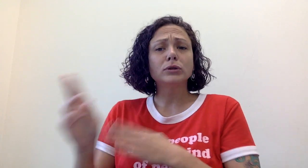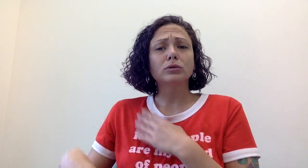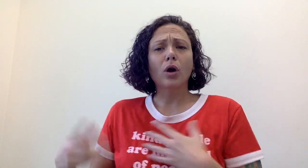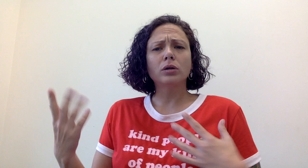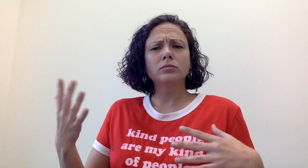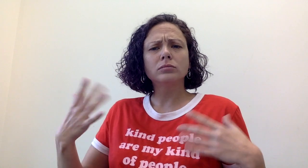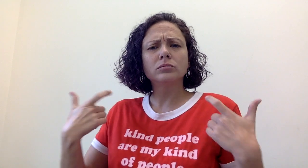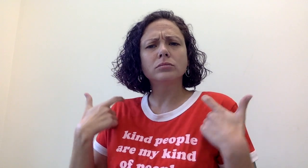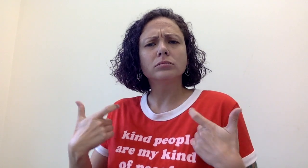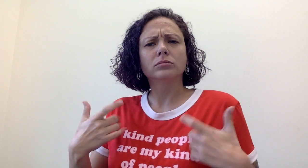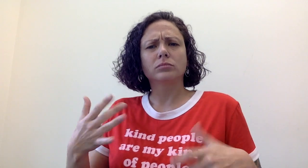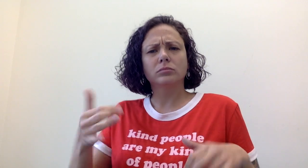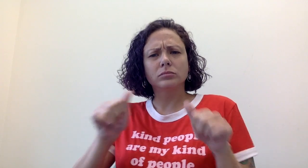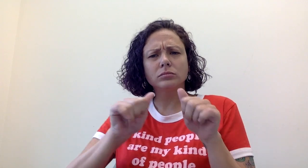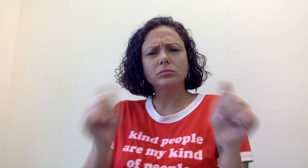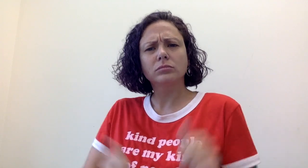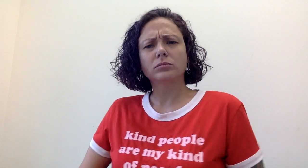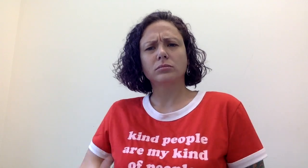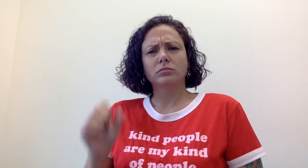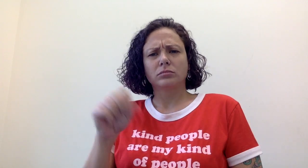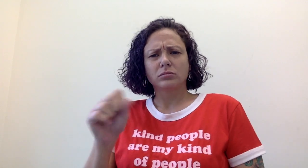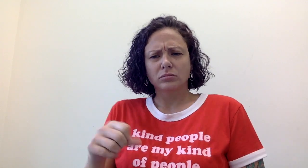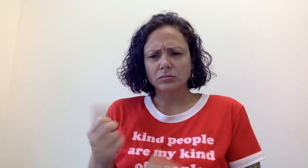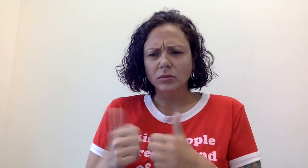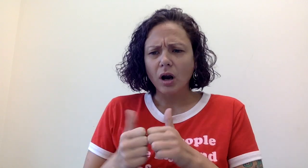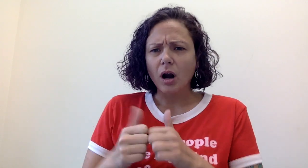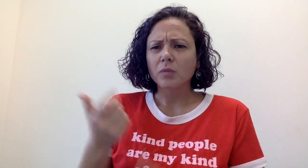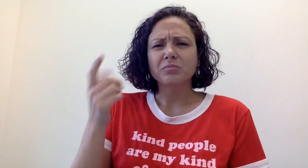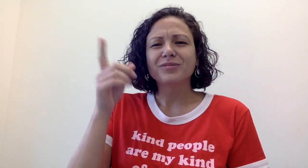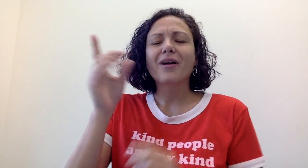And as a result, they're in shape & healthy. How?